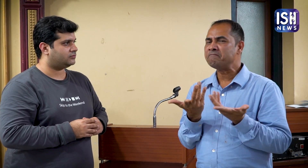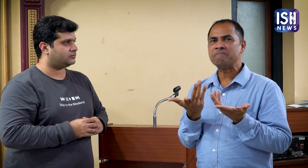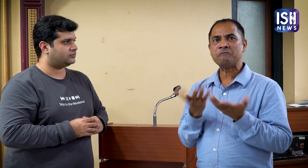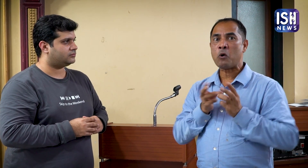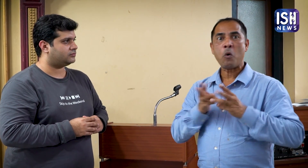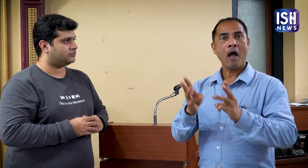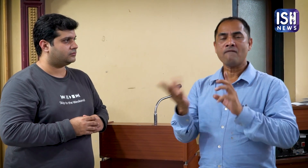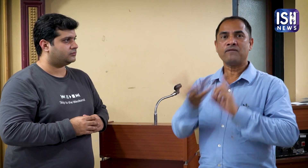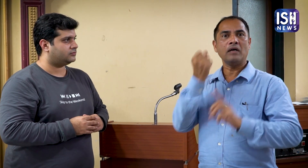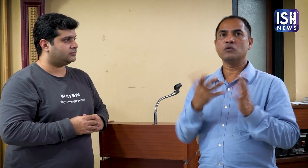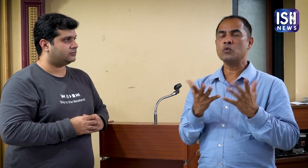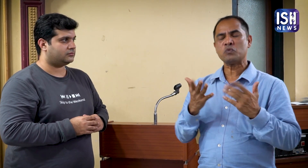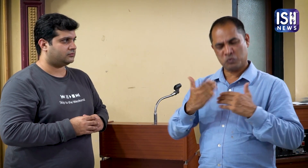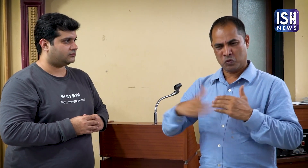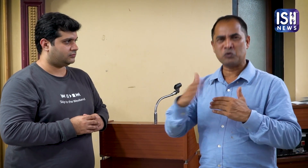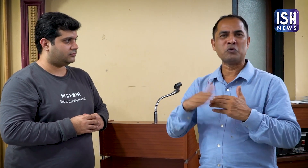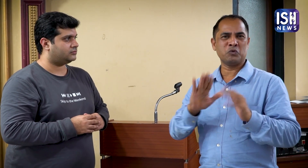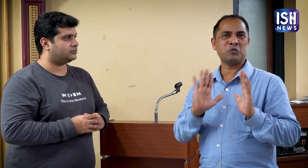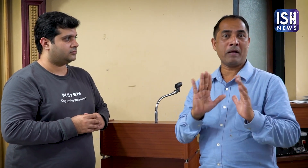Sadly, no way has been found yet